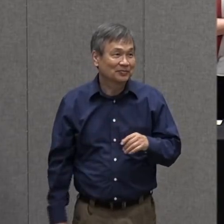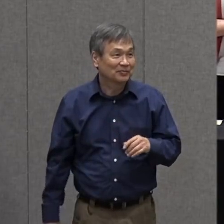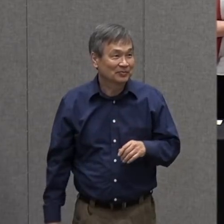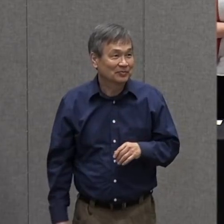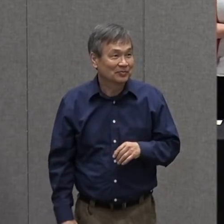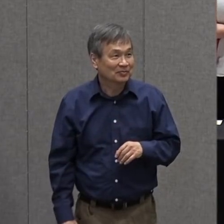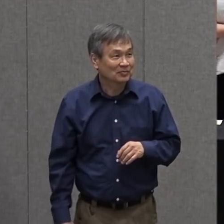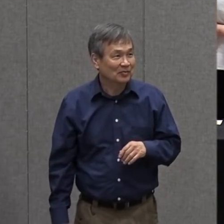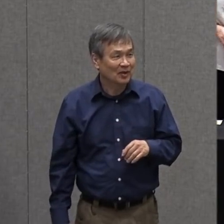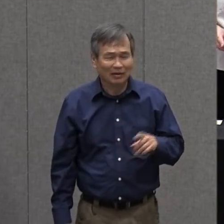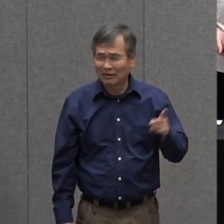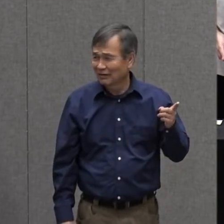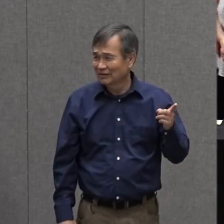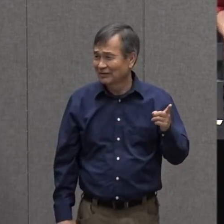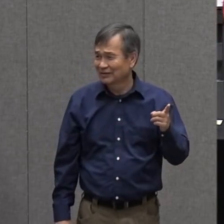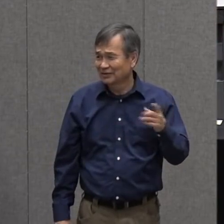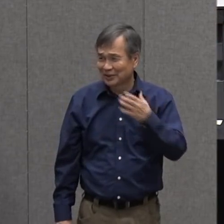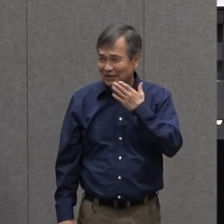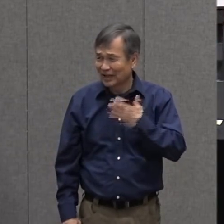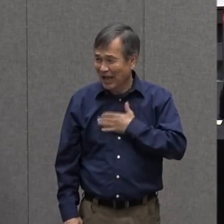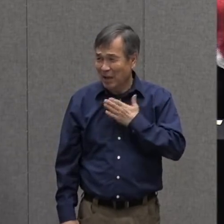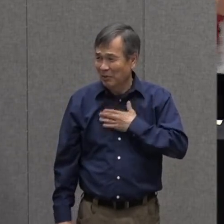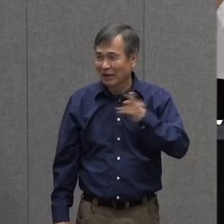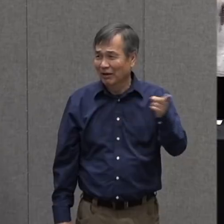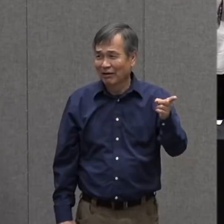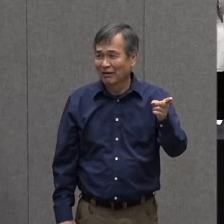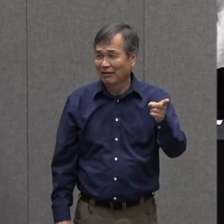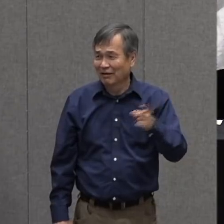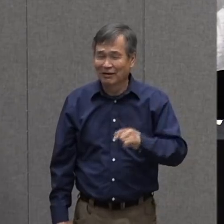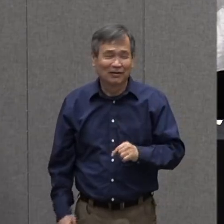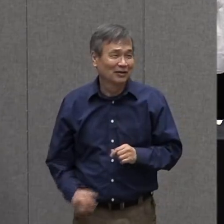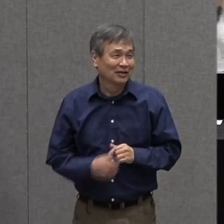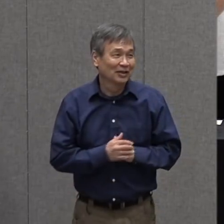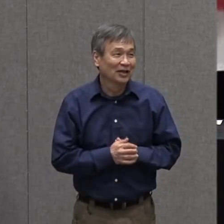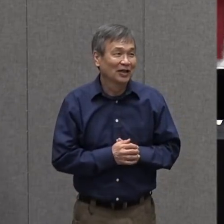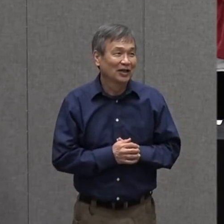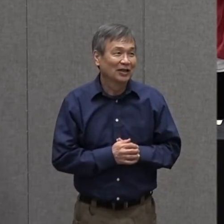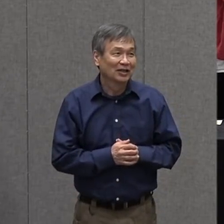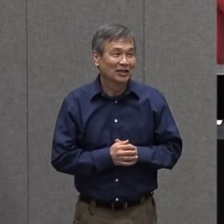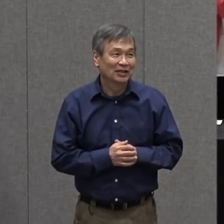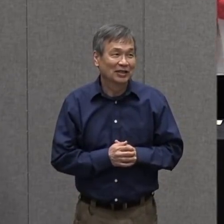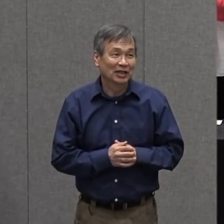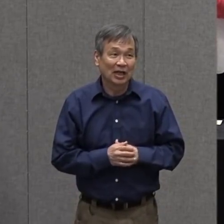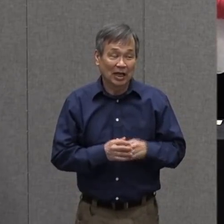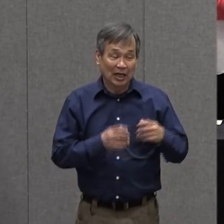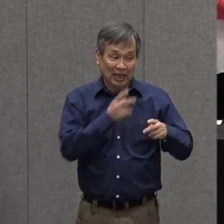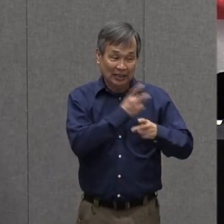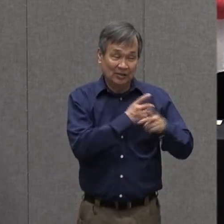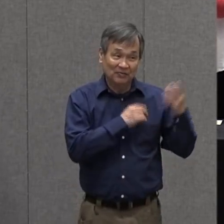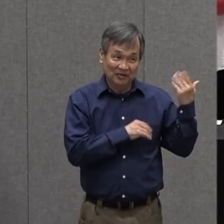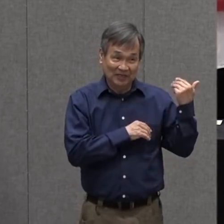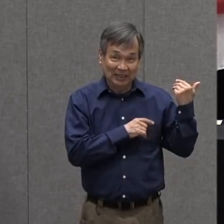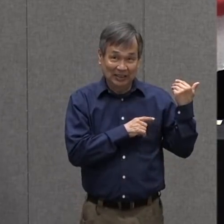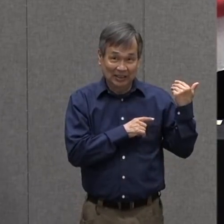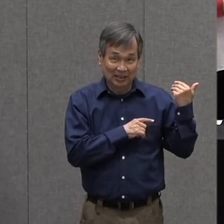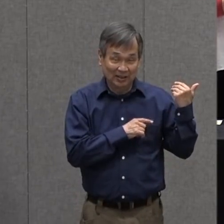You were just a little too happy about that. I'm hoping, now I still get to keep my 15, because remember I didn't roll